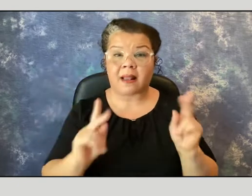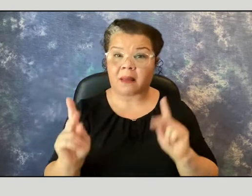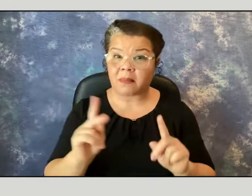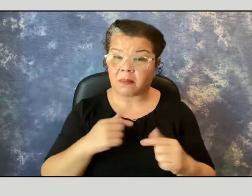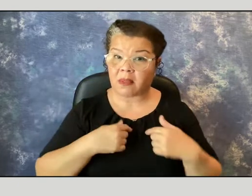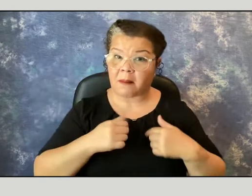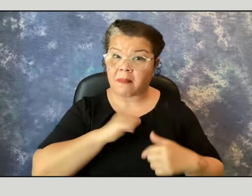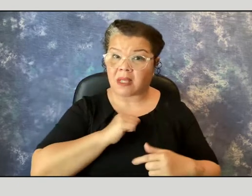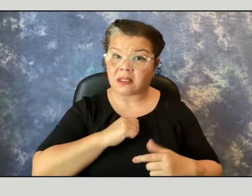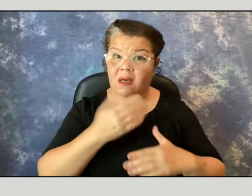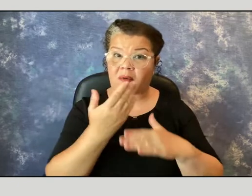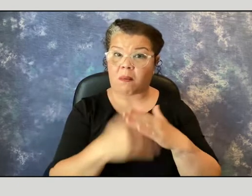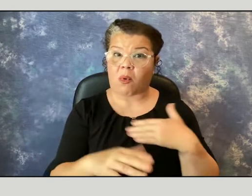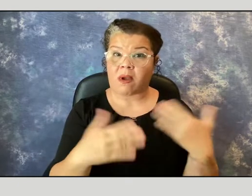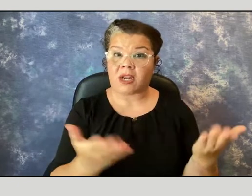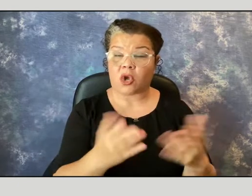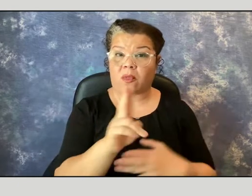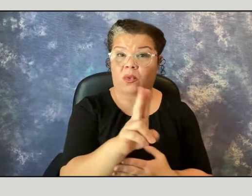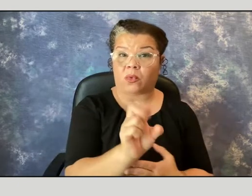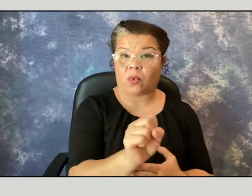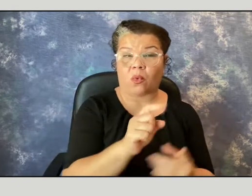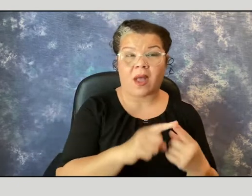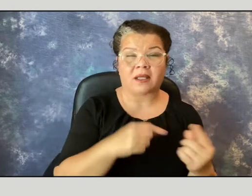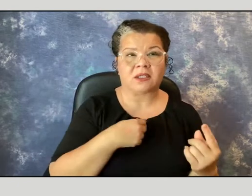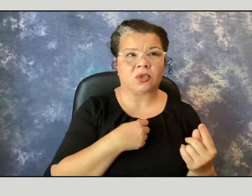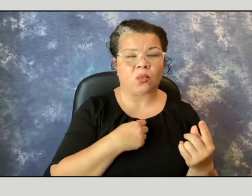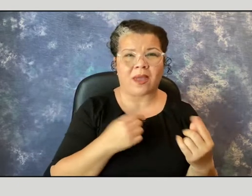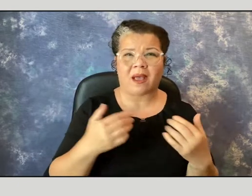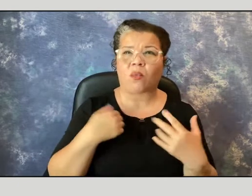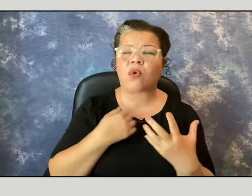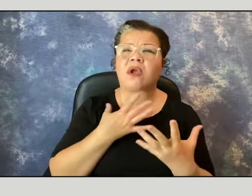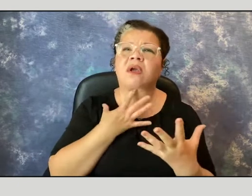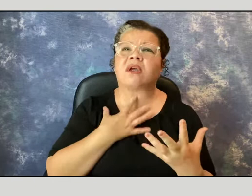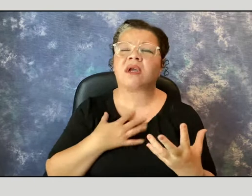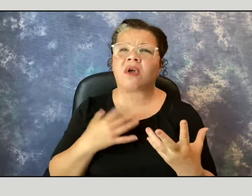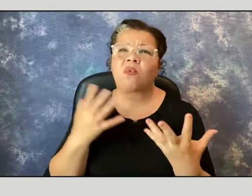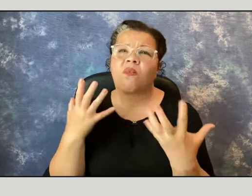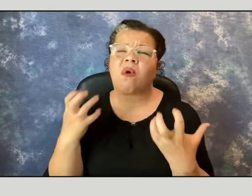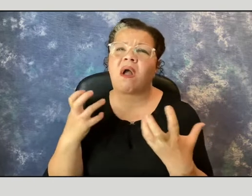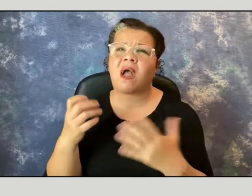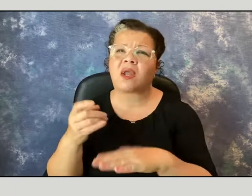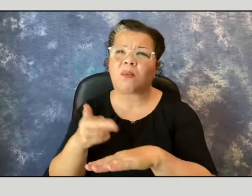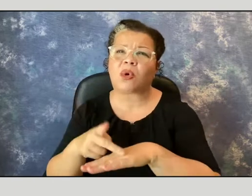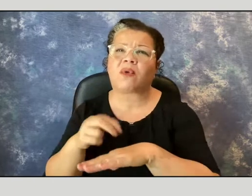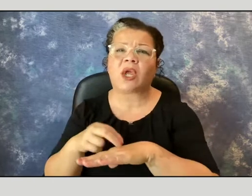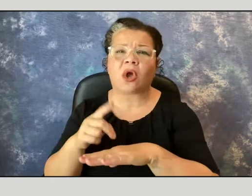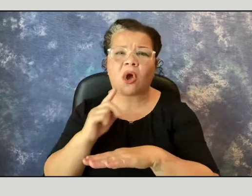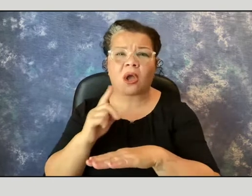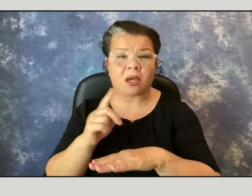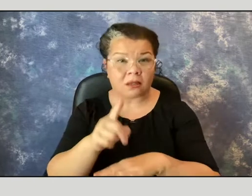there's this yearning for this idea of a Puerto Rico that we actually were not born in.